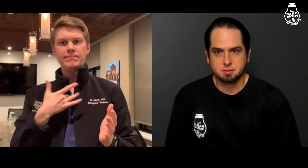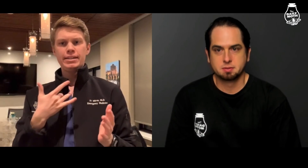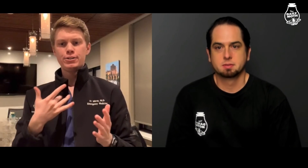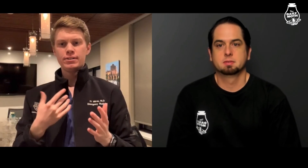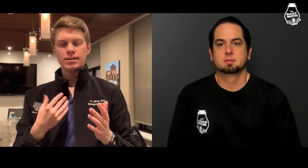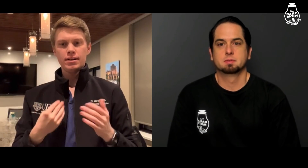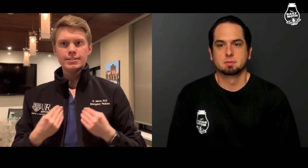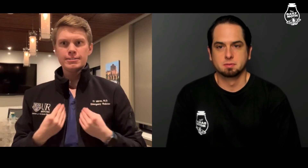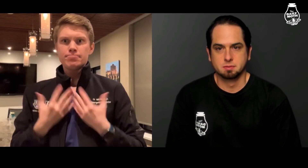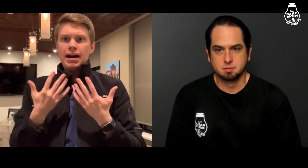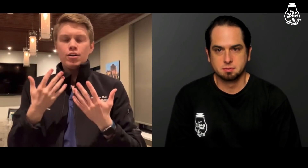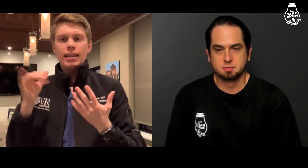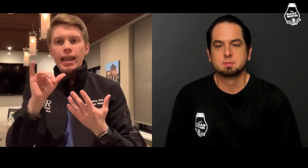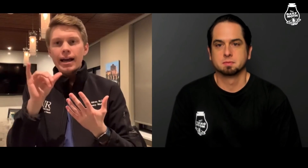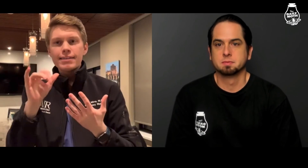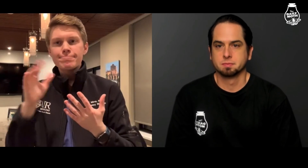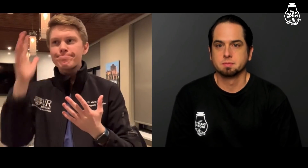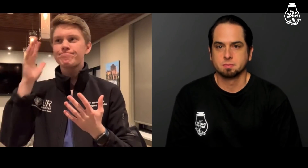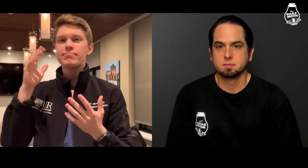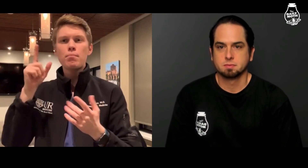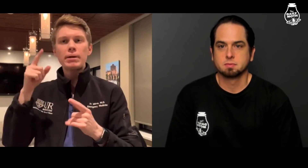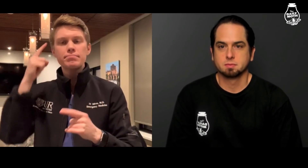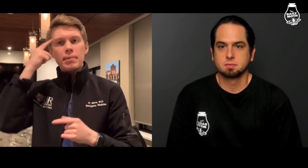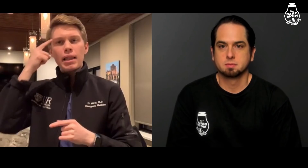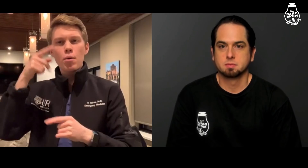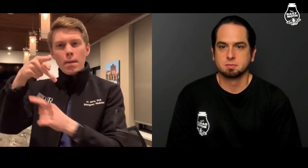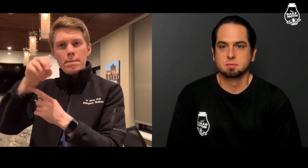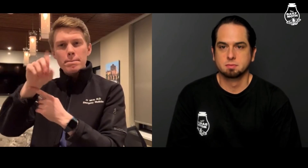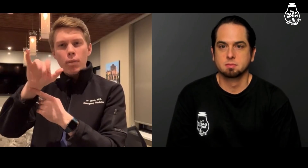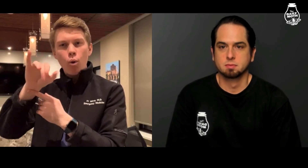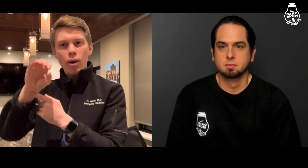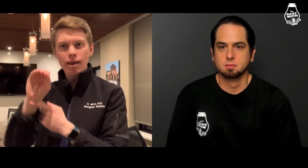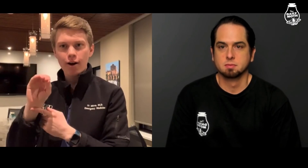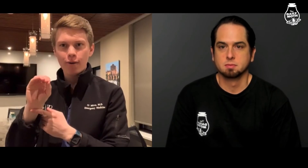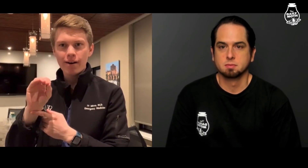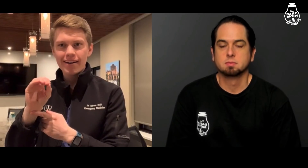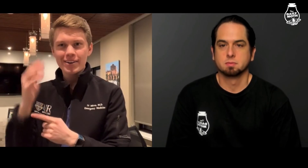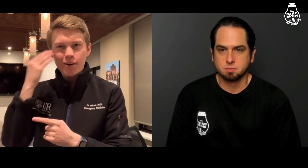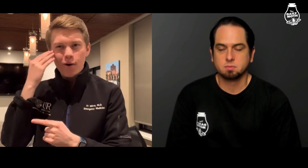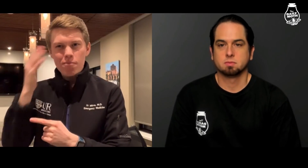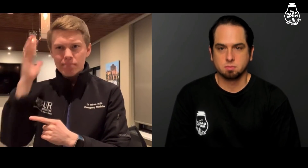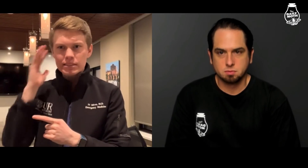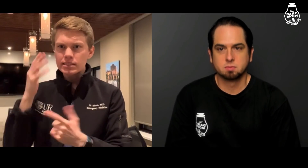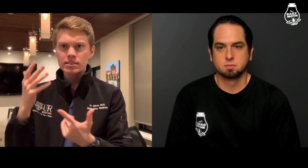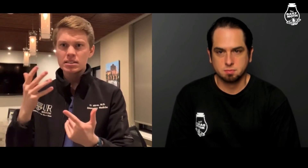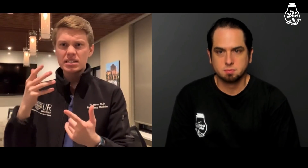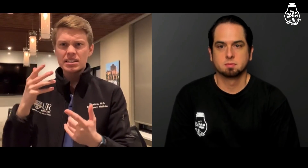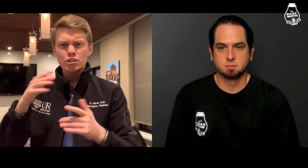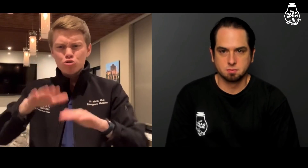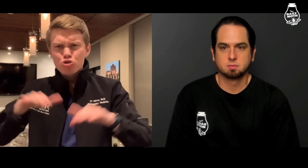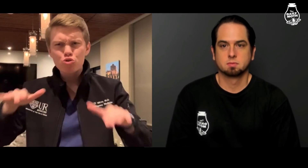I feel inspired, just like people back then who were dealing with polio.